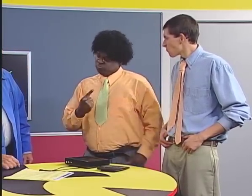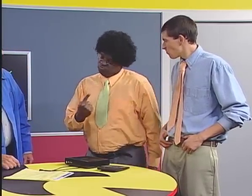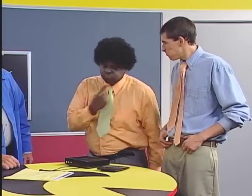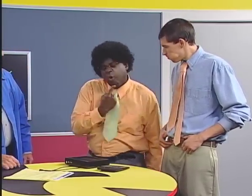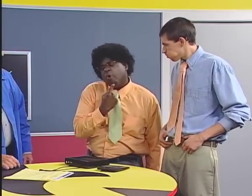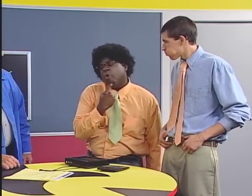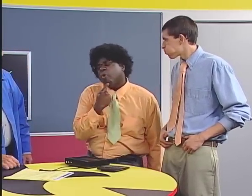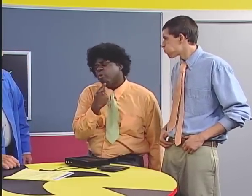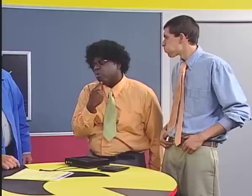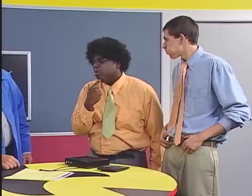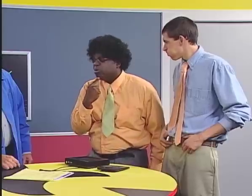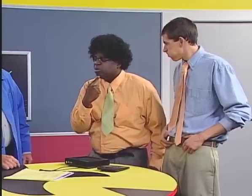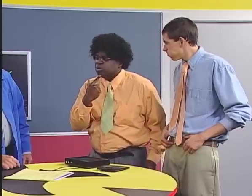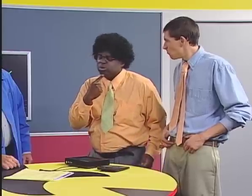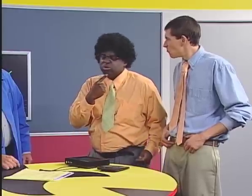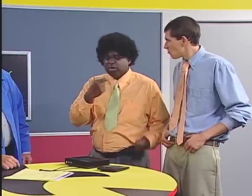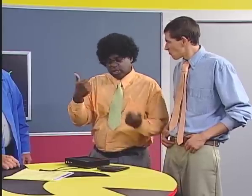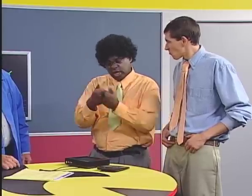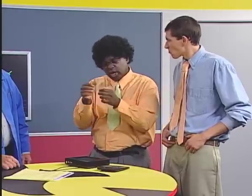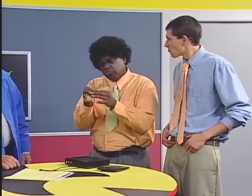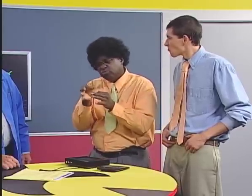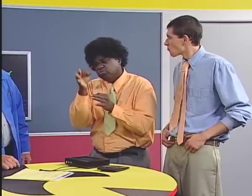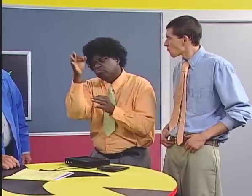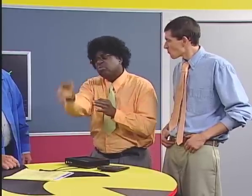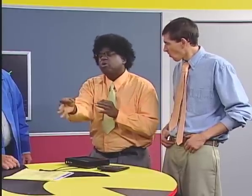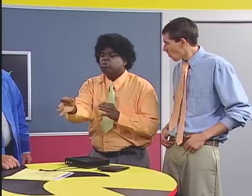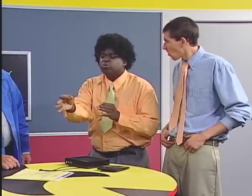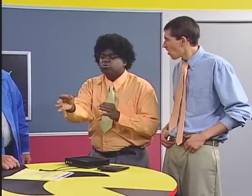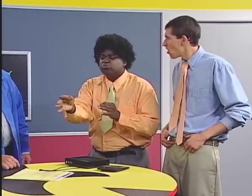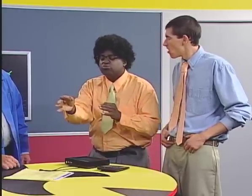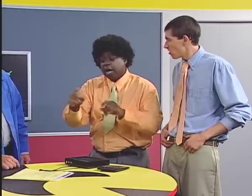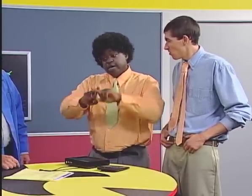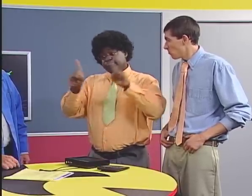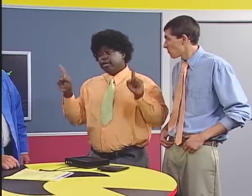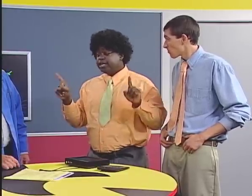BILLY AND I WERE DISAPPOINTED THAT THE GAME WAS POSTPONED.